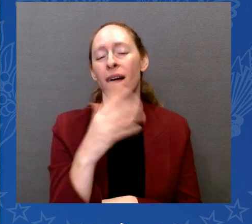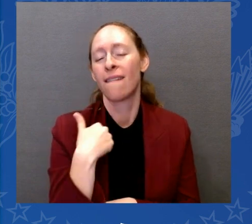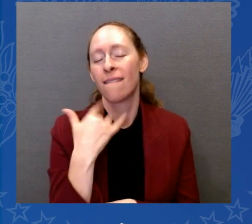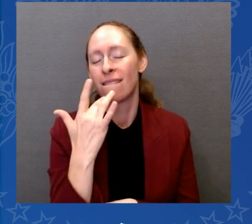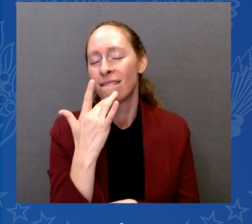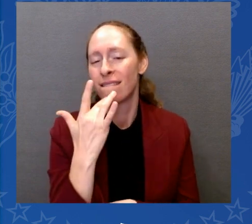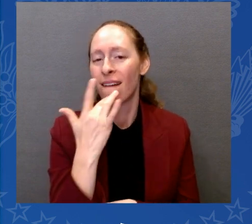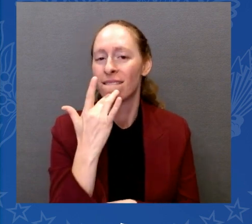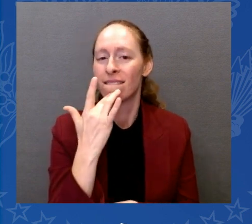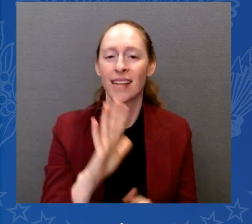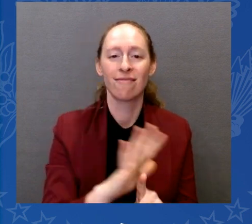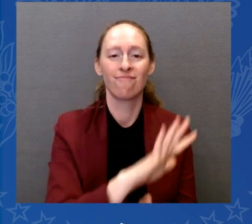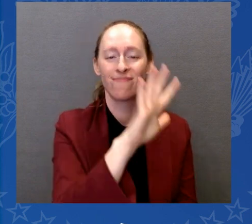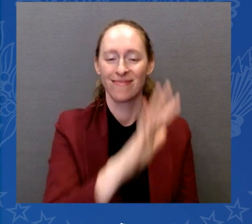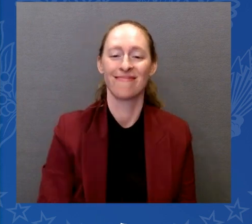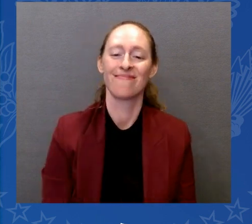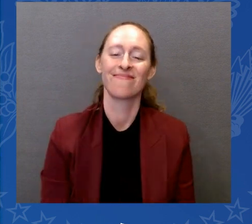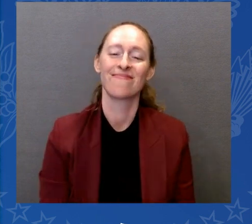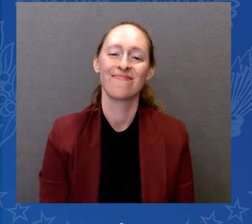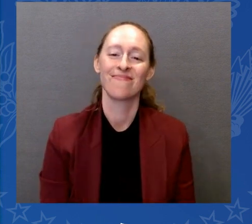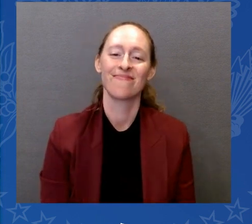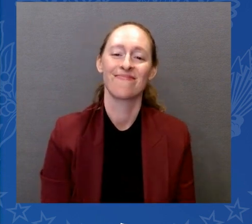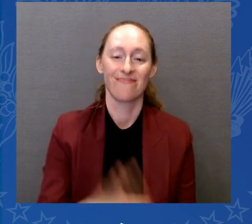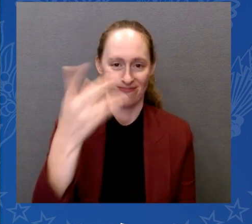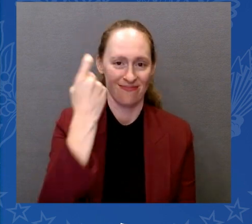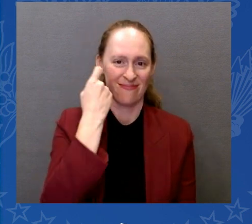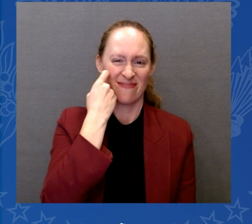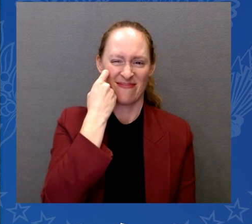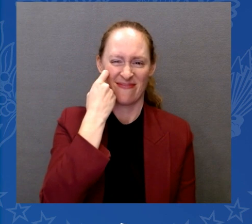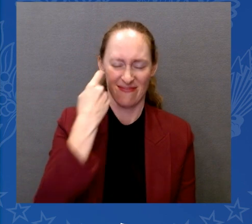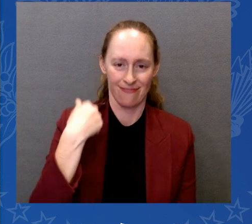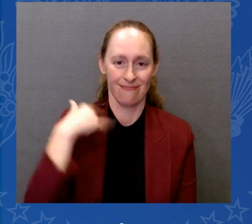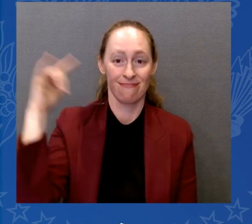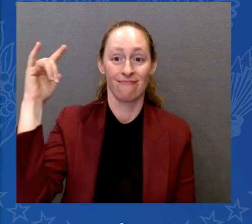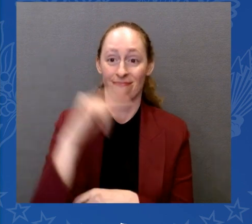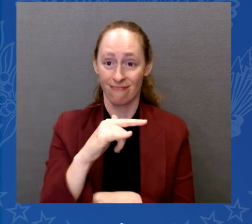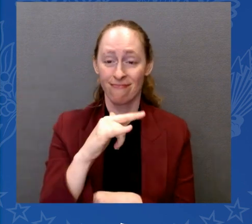is that one of the great treasures we have